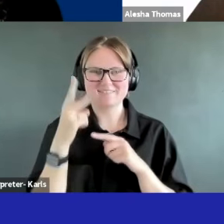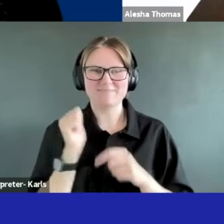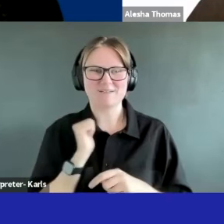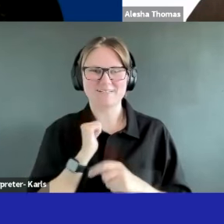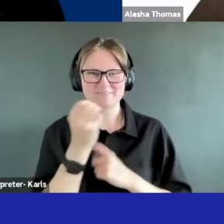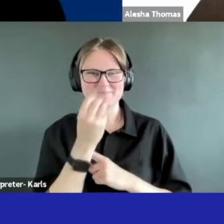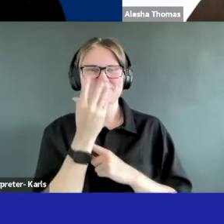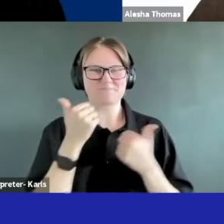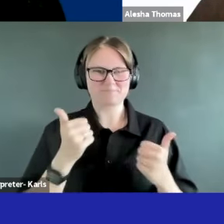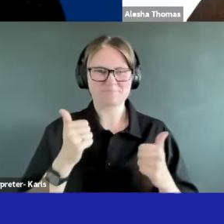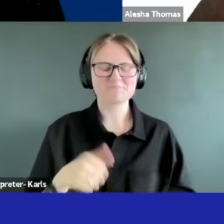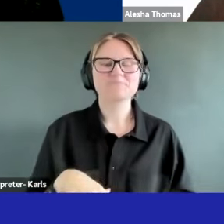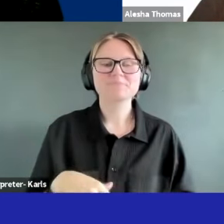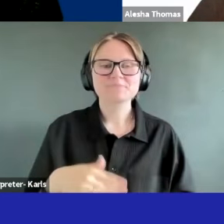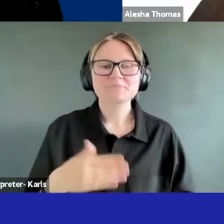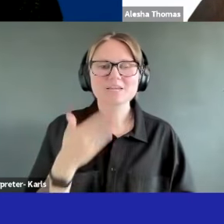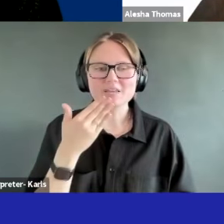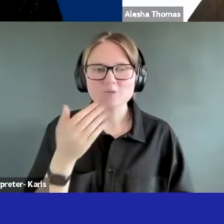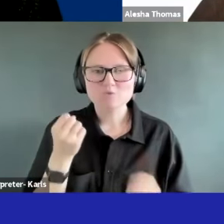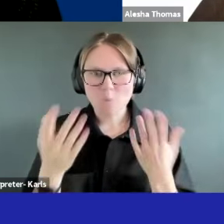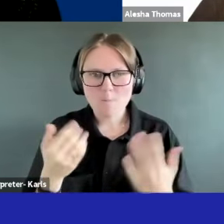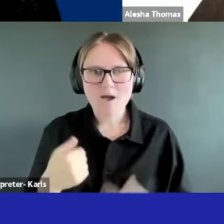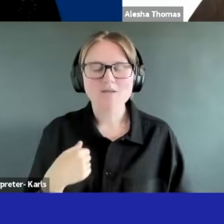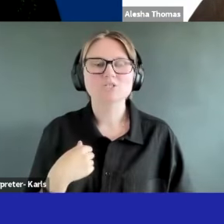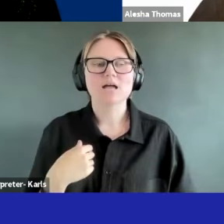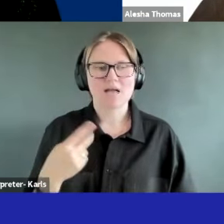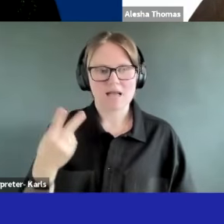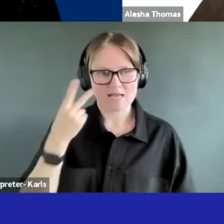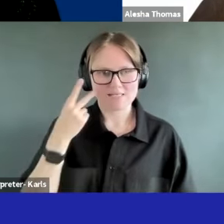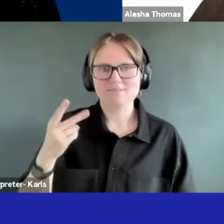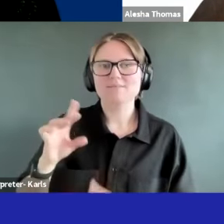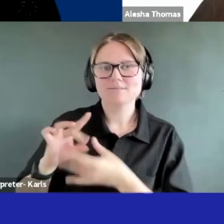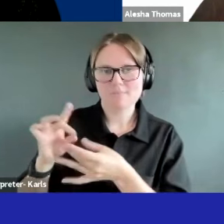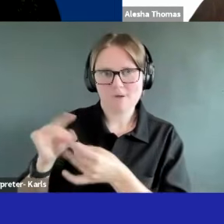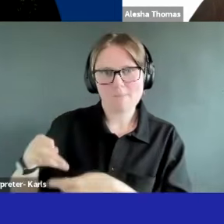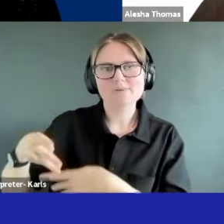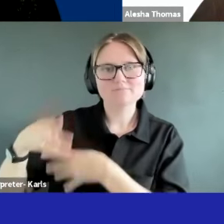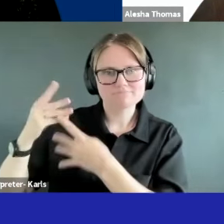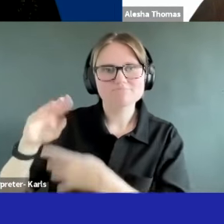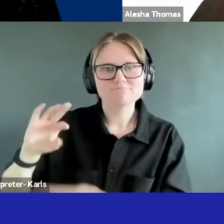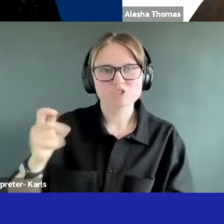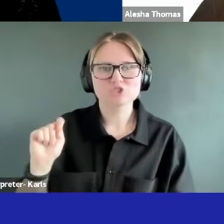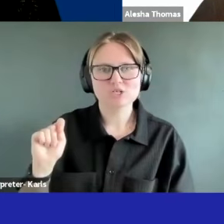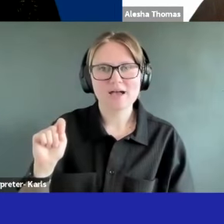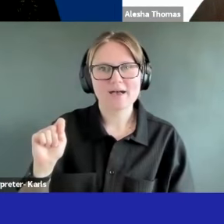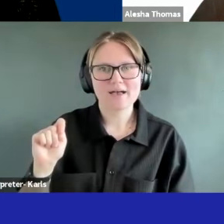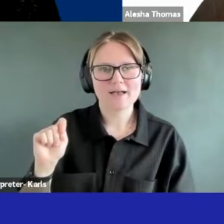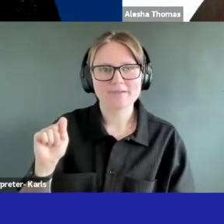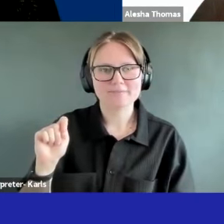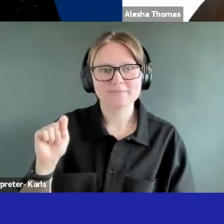Thank you so much. I'm seeing some comments in the chat looking for Alesha's